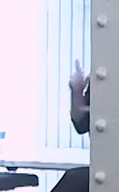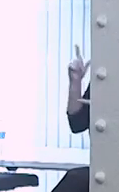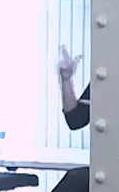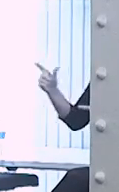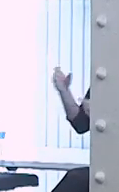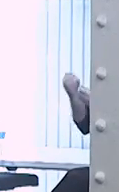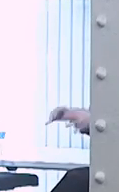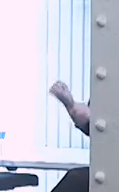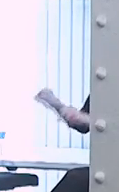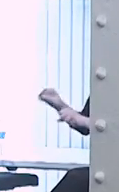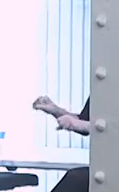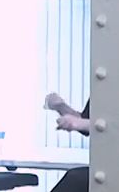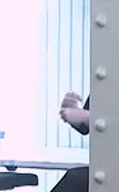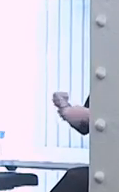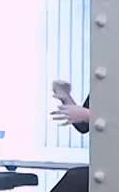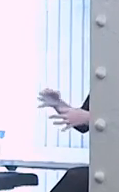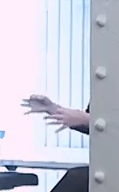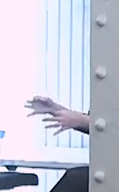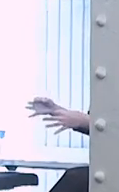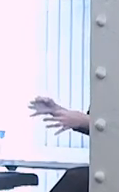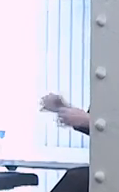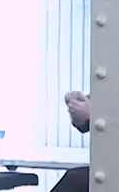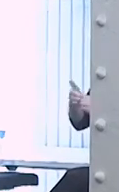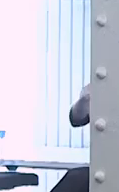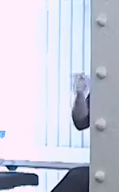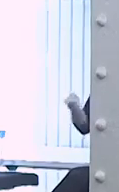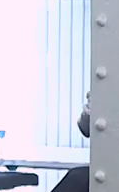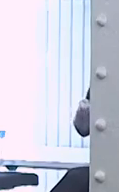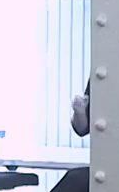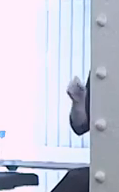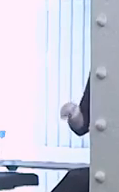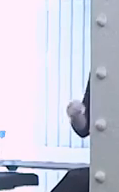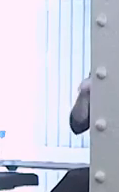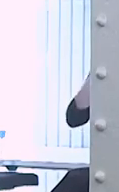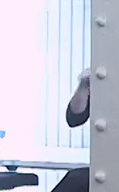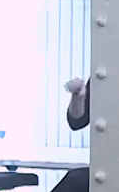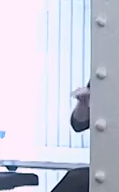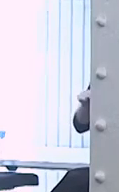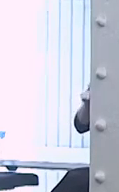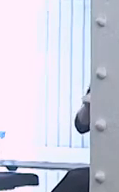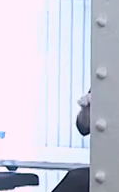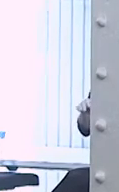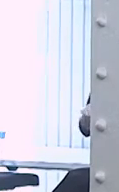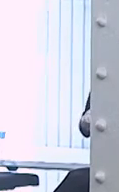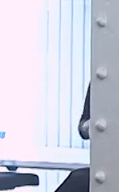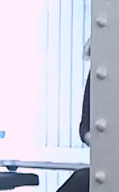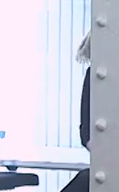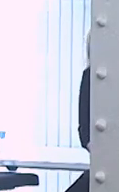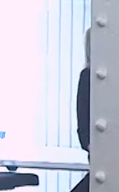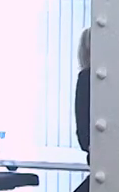So how do we change this? I love this photograph about maximizing autonomy. With this woman saying no.